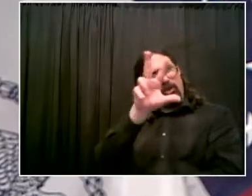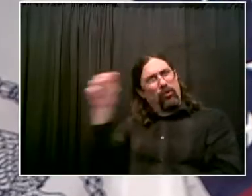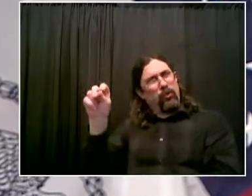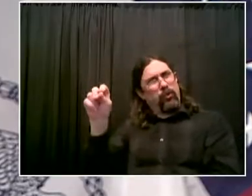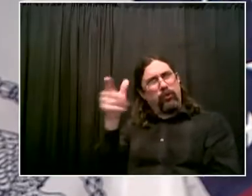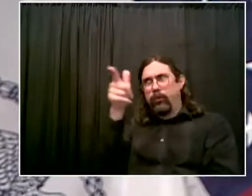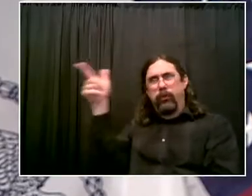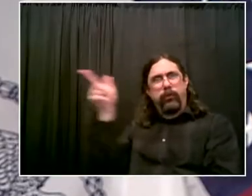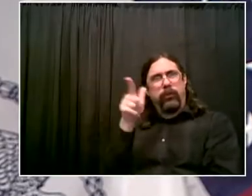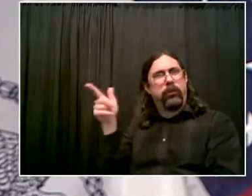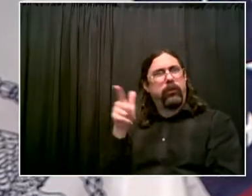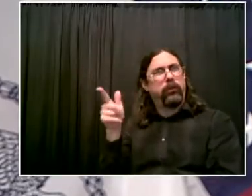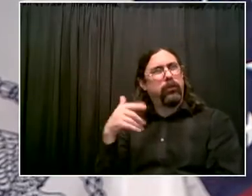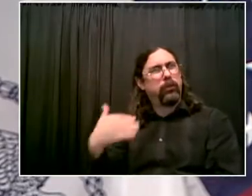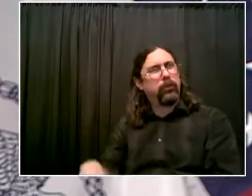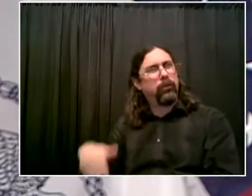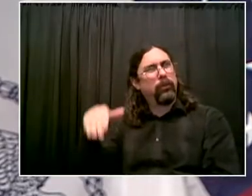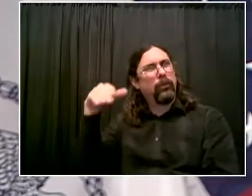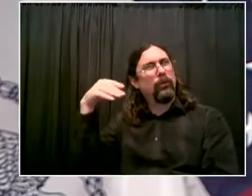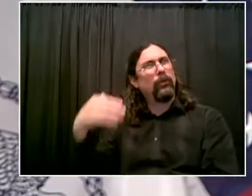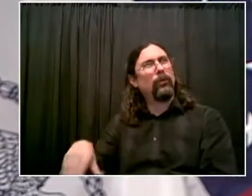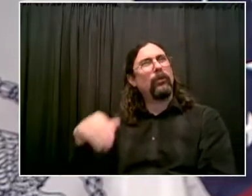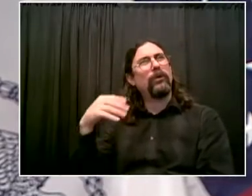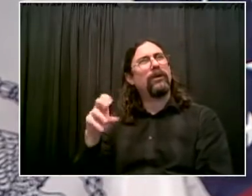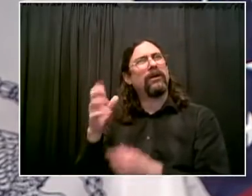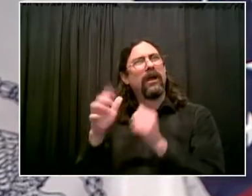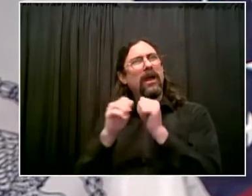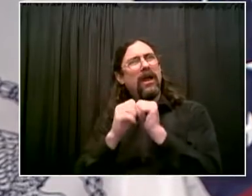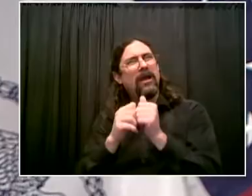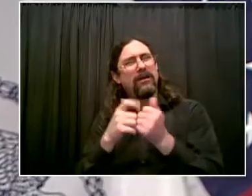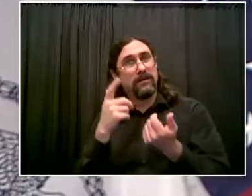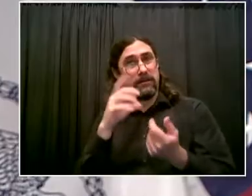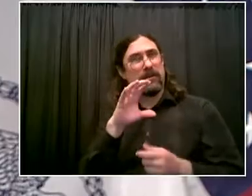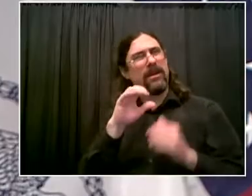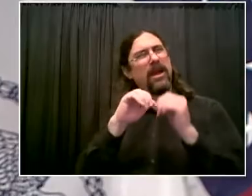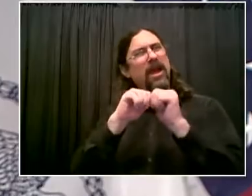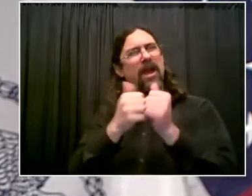PROCESS FOR THAT? JULIET IT IS